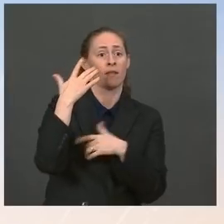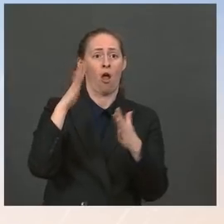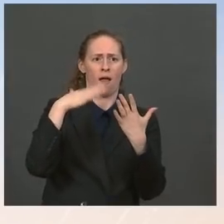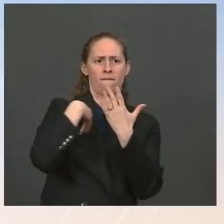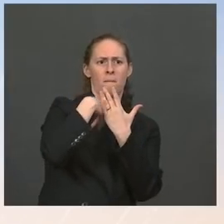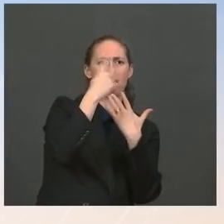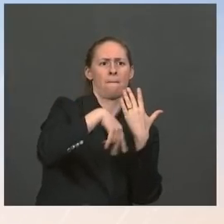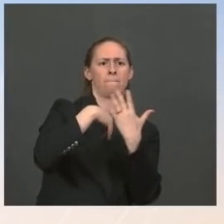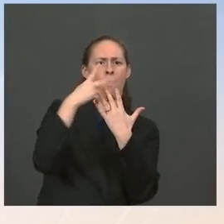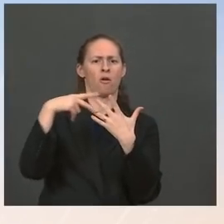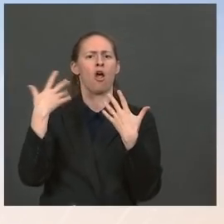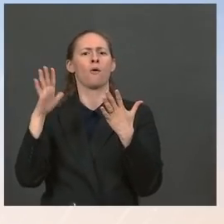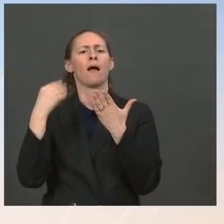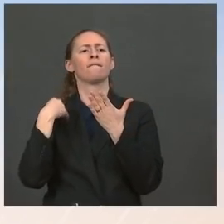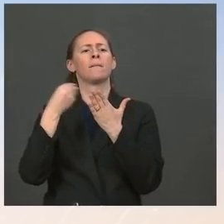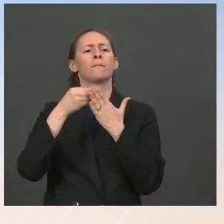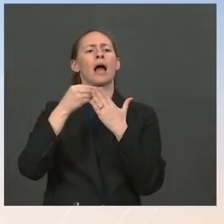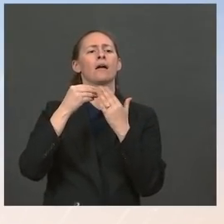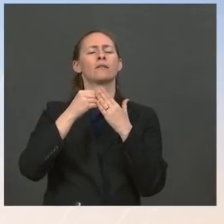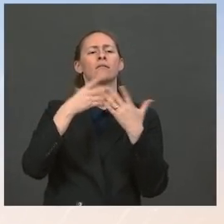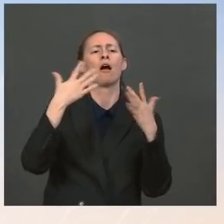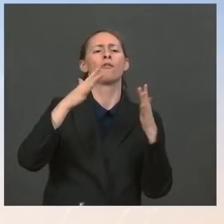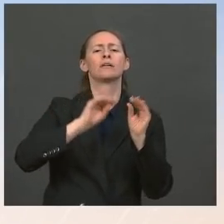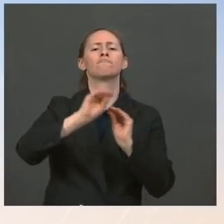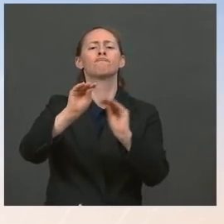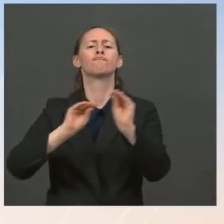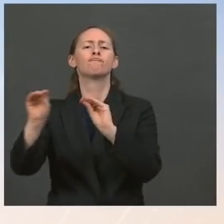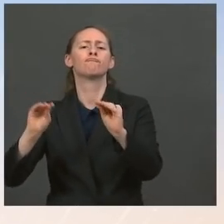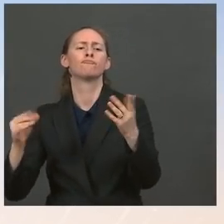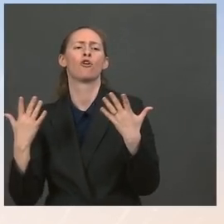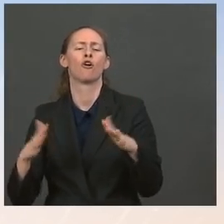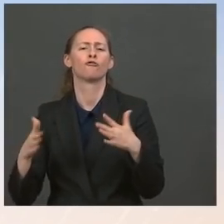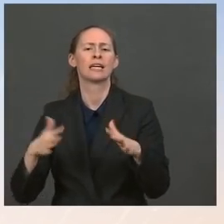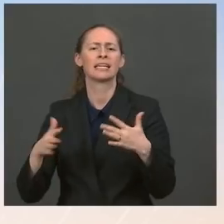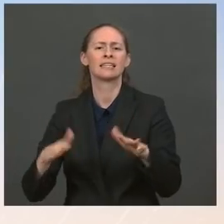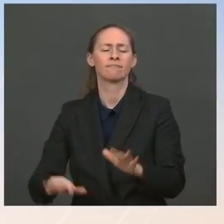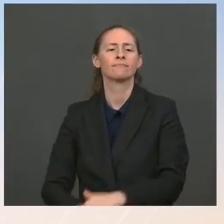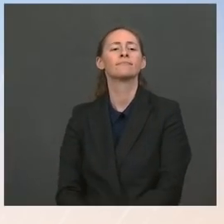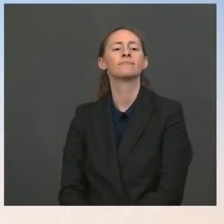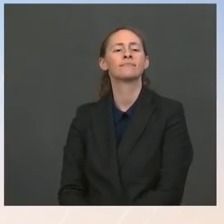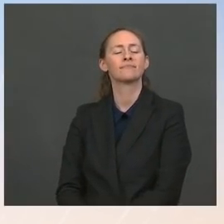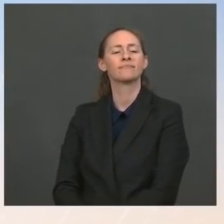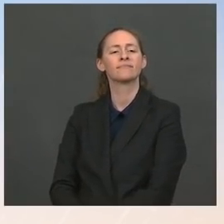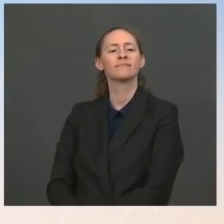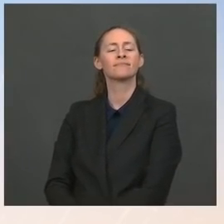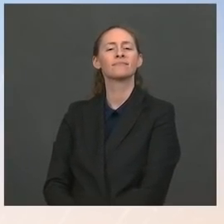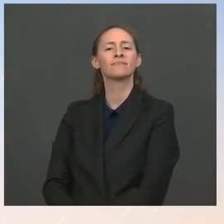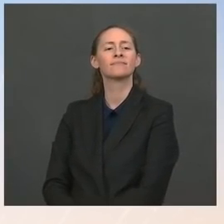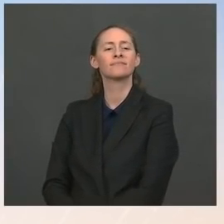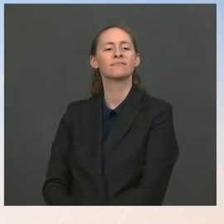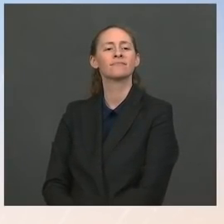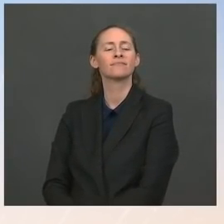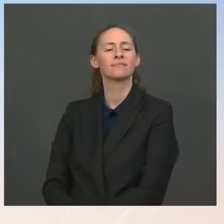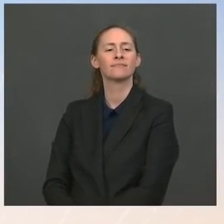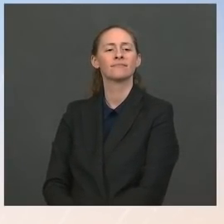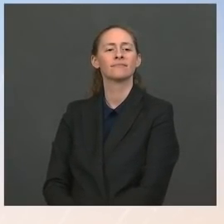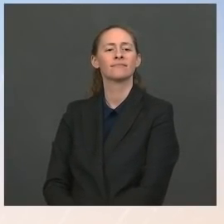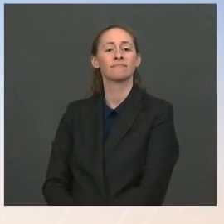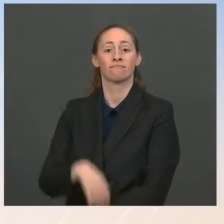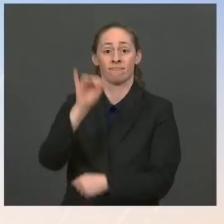such as RAISE, formerly known as TIGER, and INFRA. There, what you're going to see -- within the framework, of course, that the law puts forward --